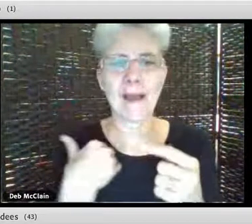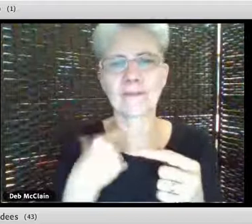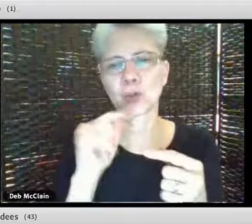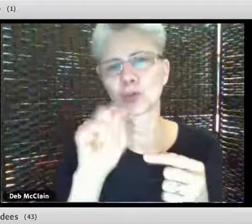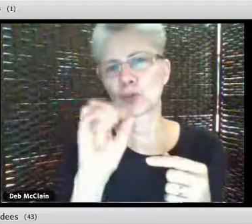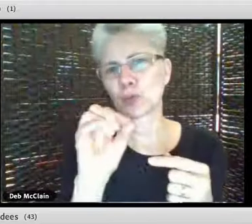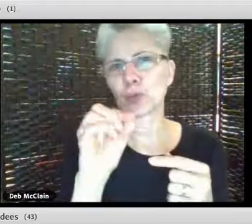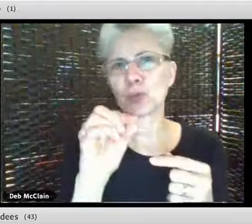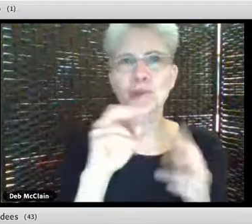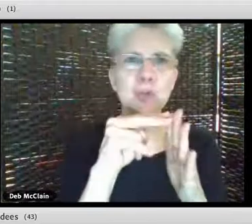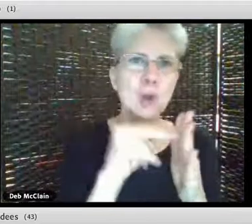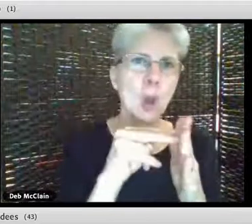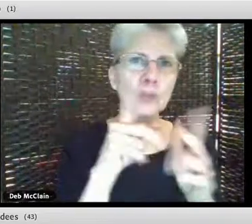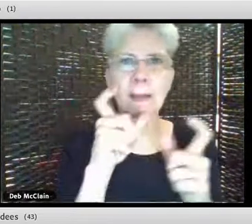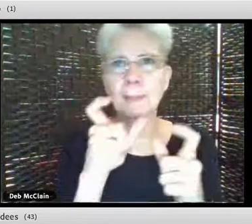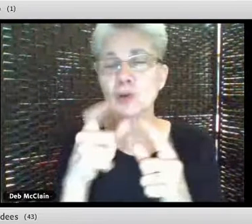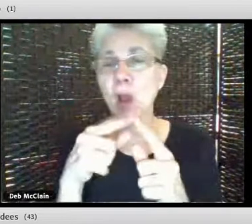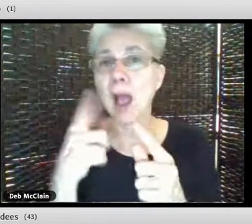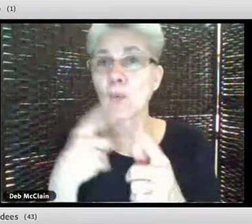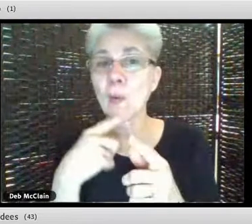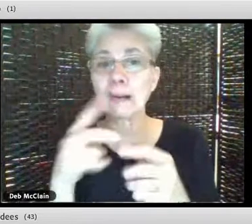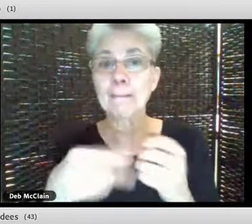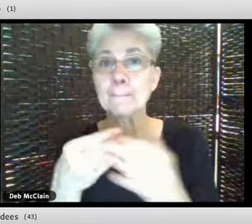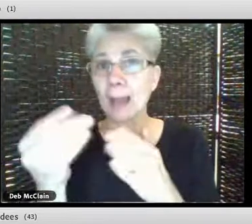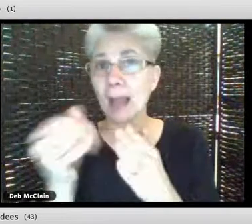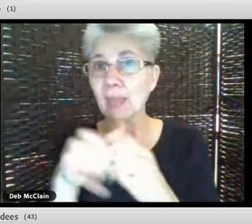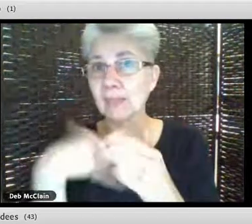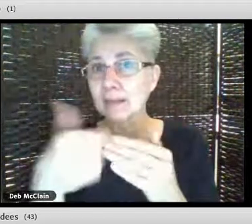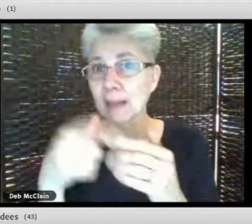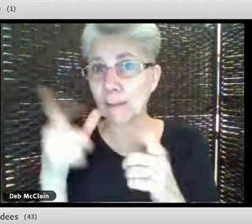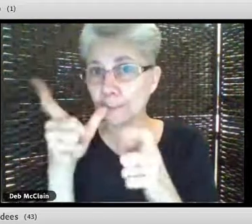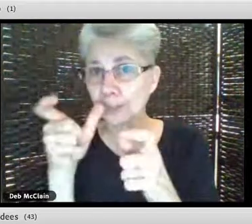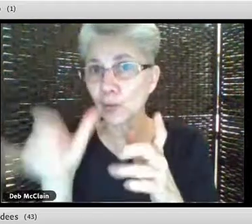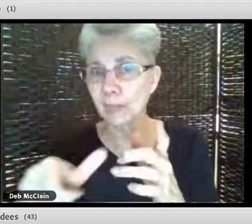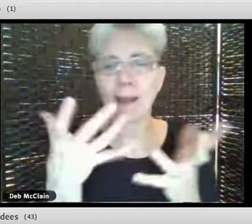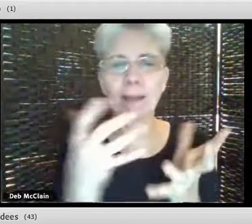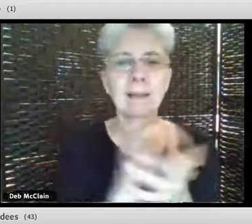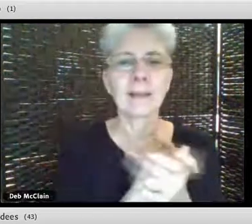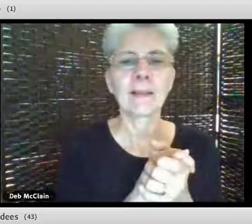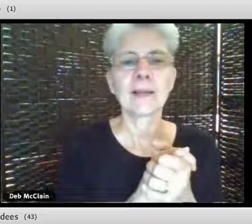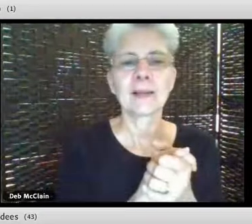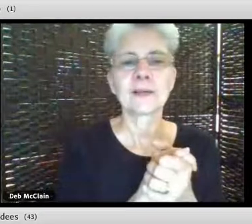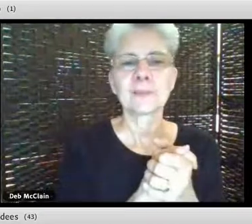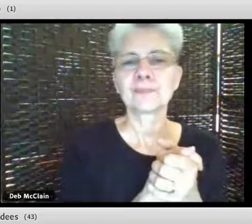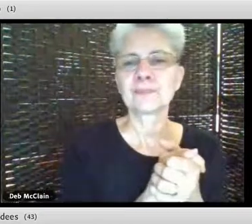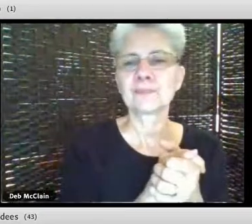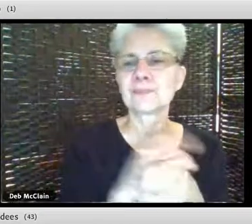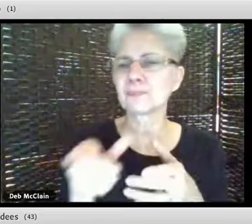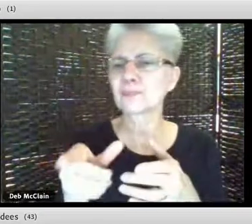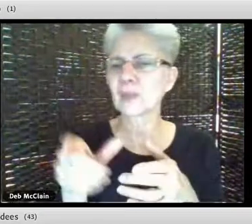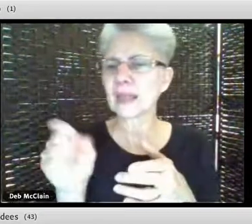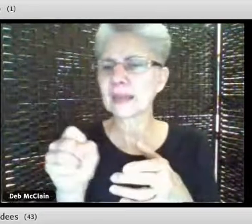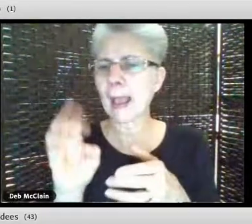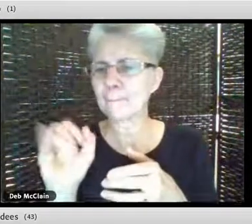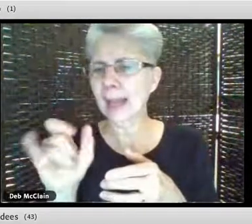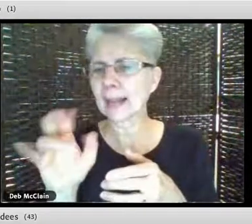simple way to have all your kind of to-dos and your notes and if you take a picture of something. "Hey, I want to buy that next time."